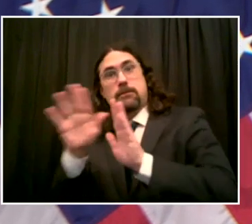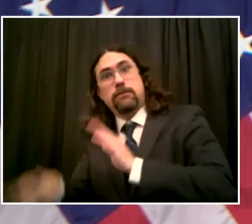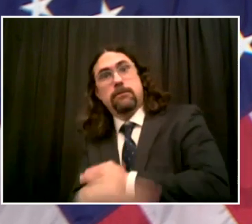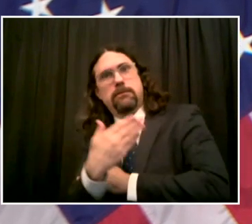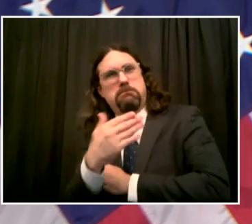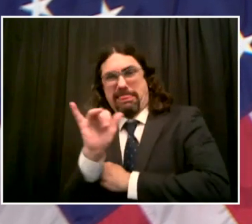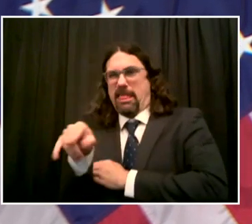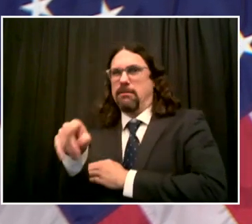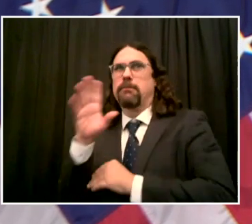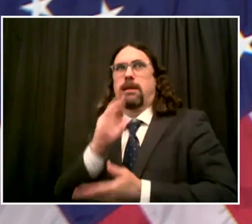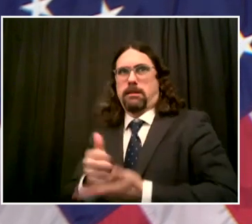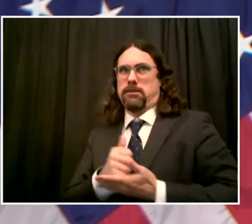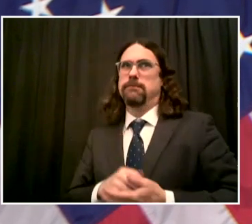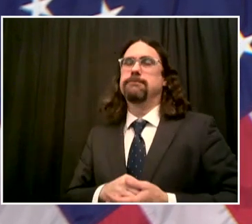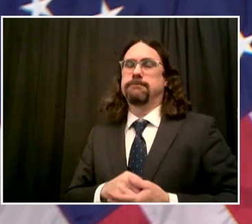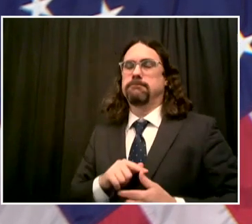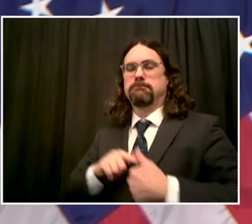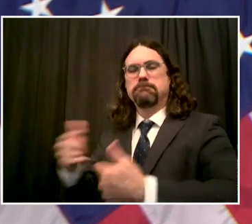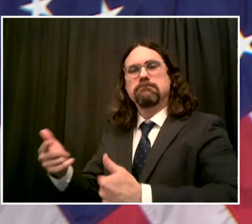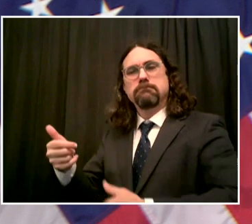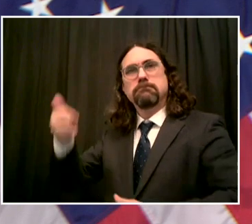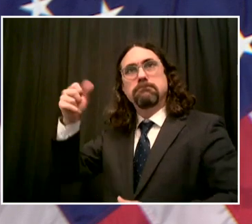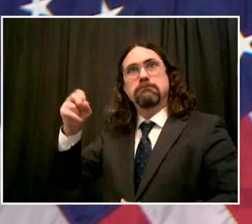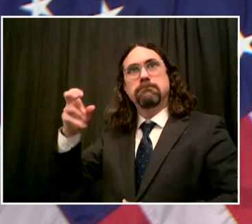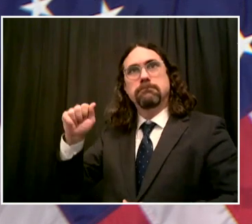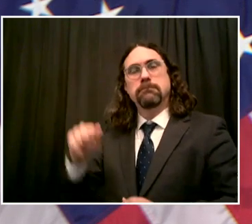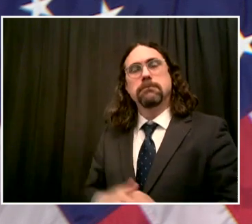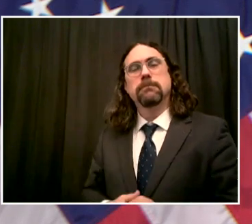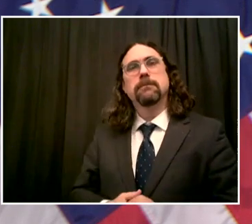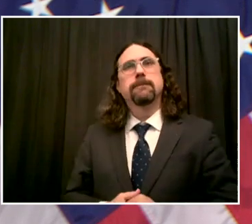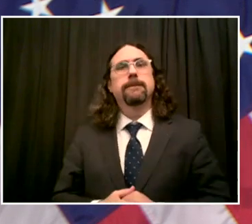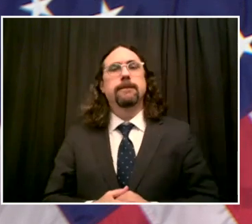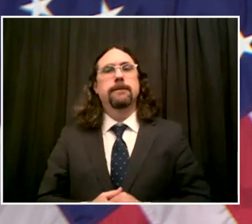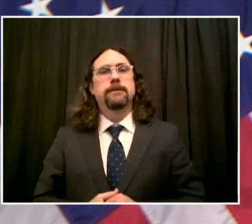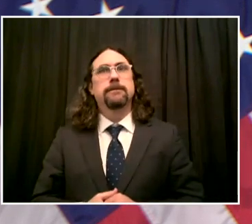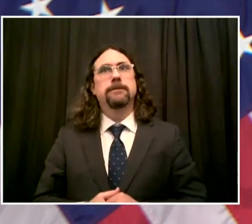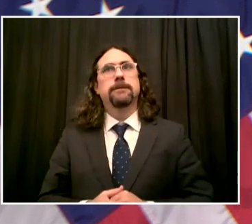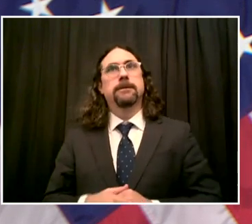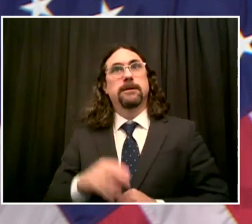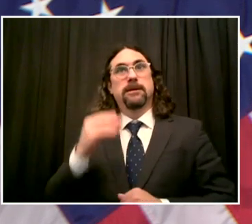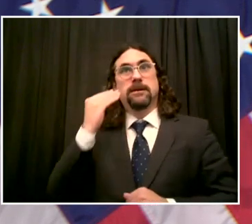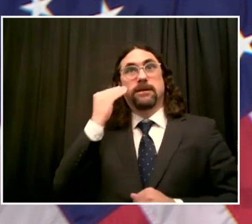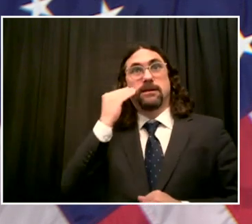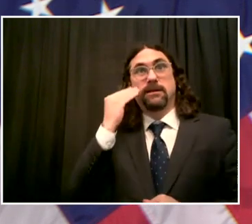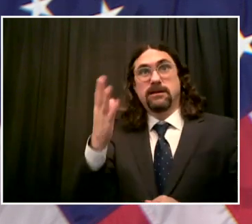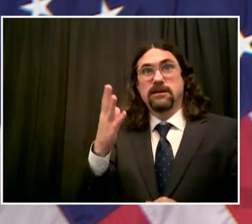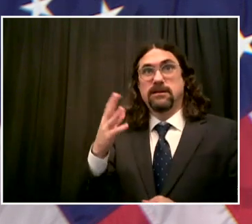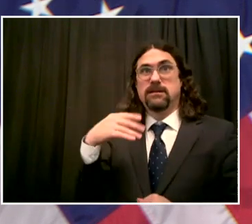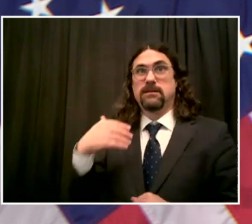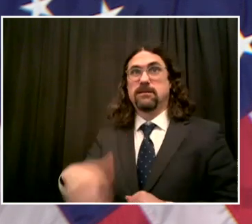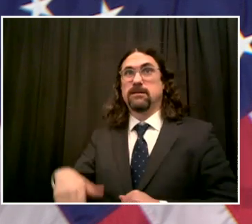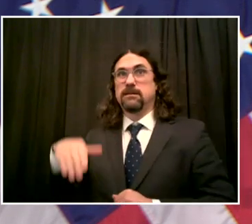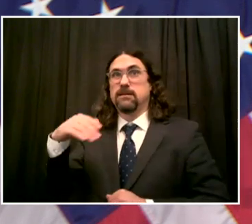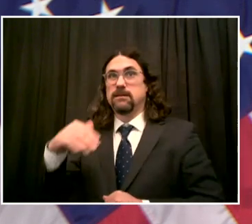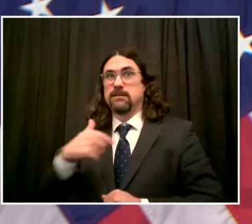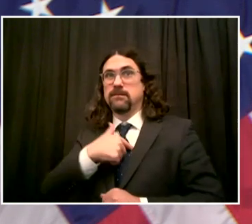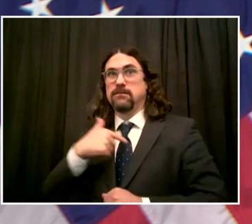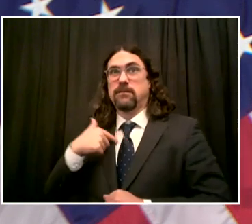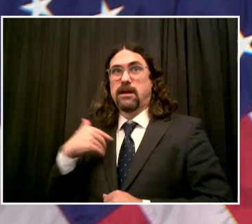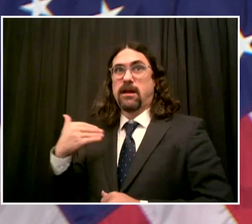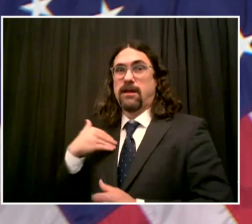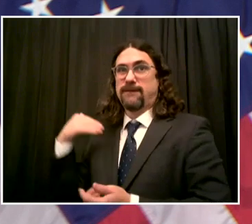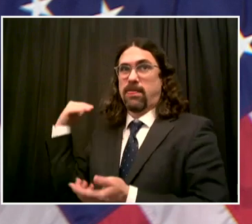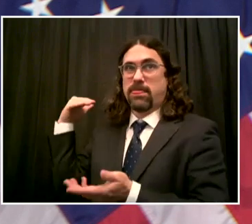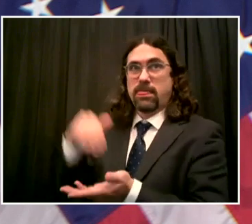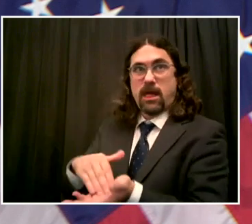I WANT TO POINT OUT BROOKLYN